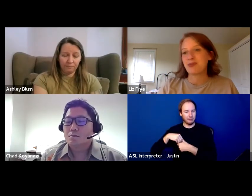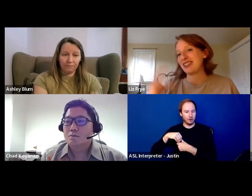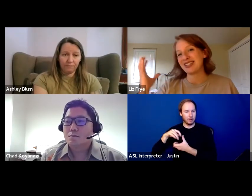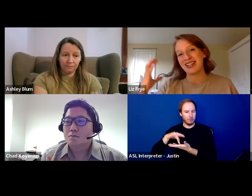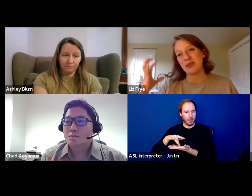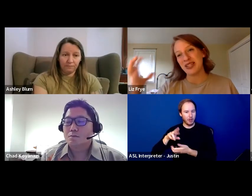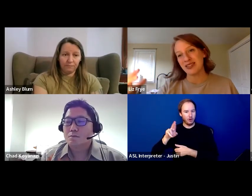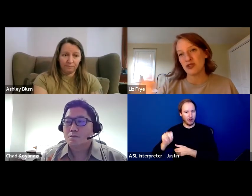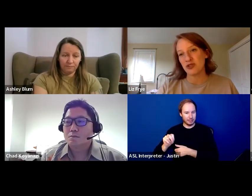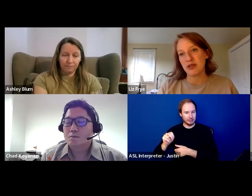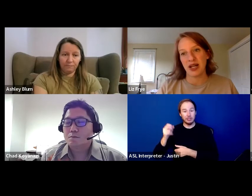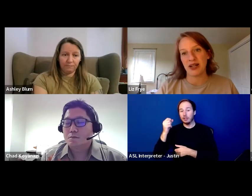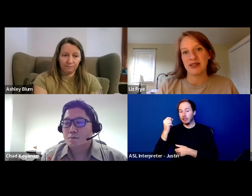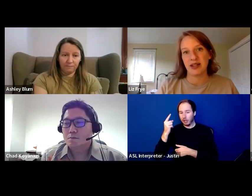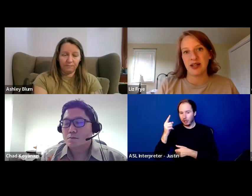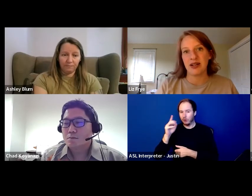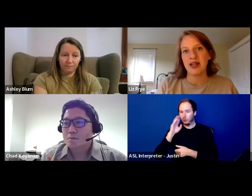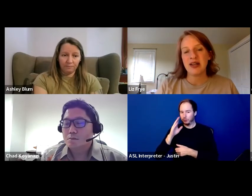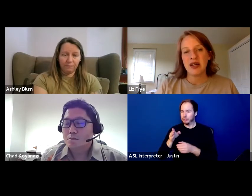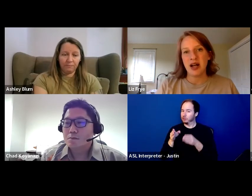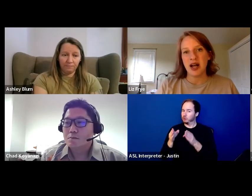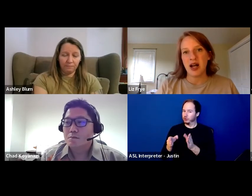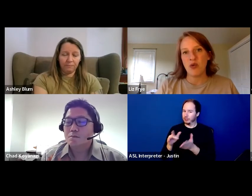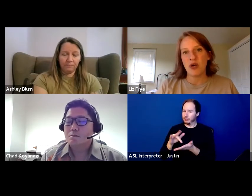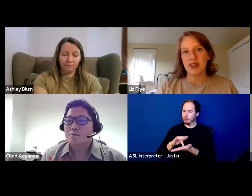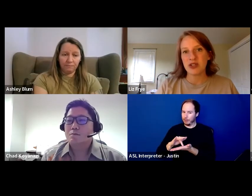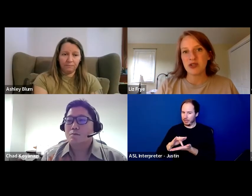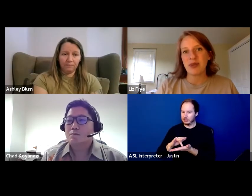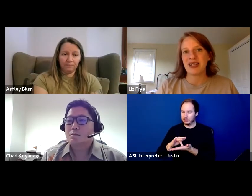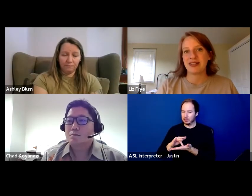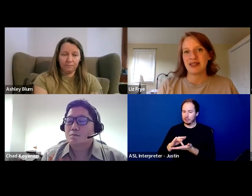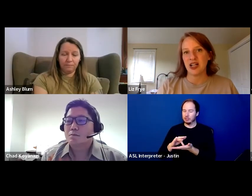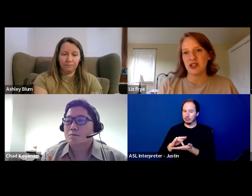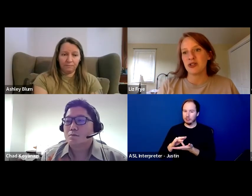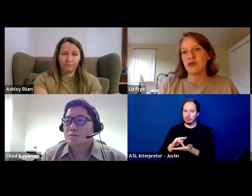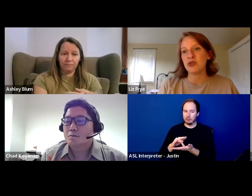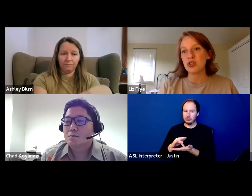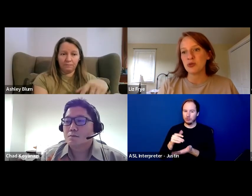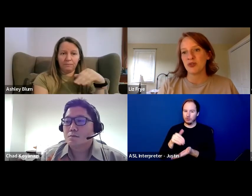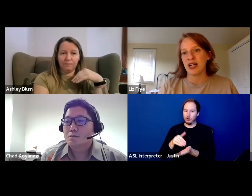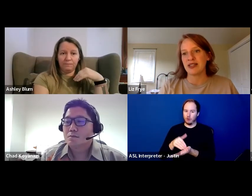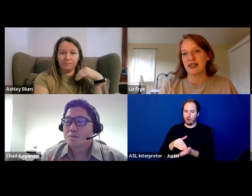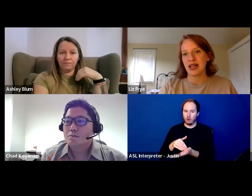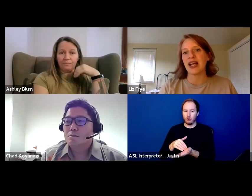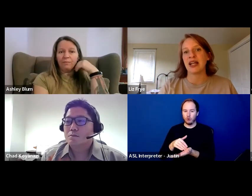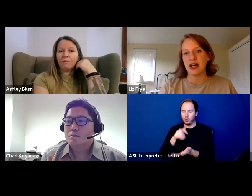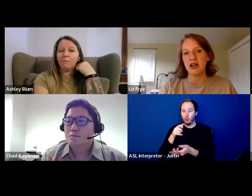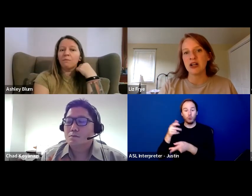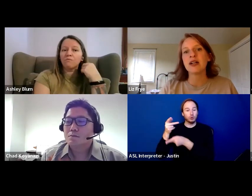but it's gonna be the street medicine, one of the street medicine doctors who's supervising that care.